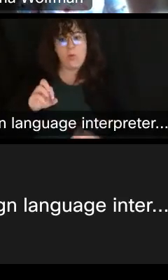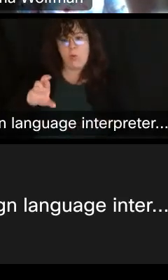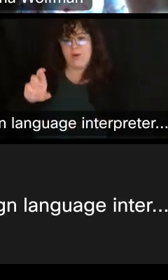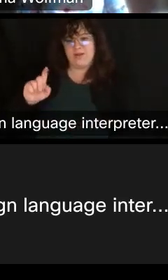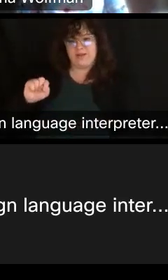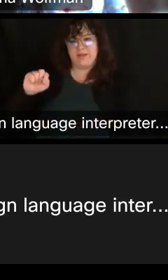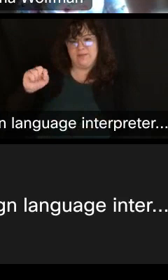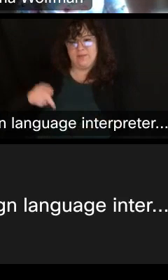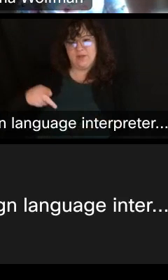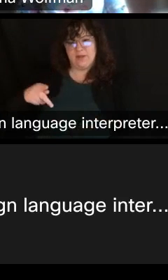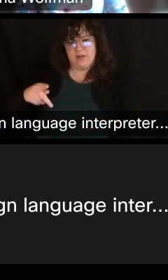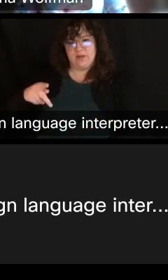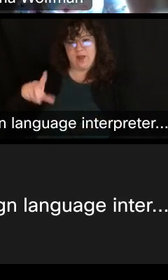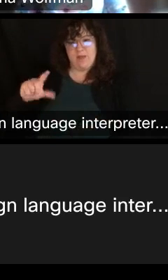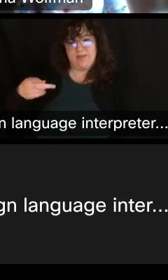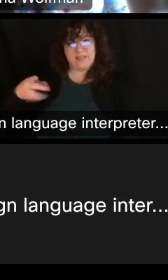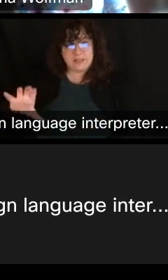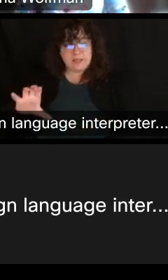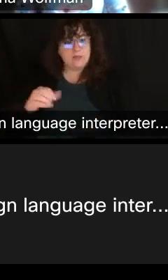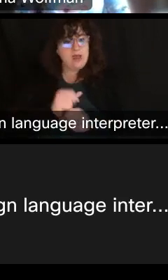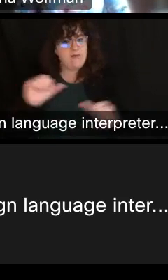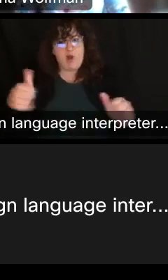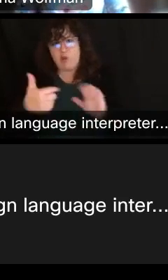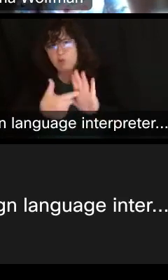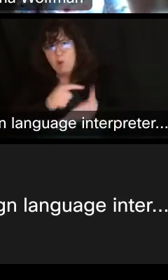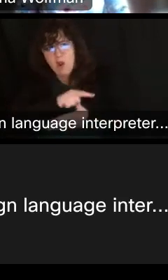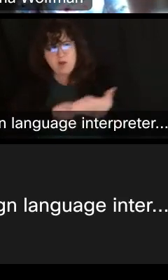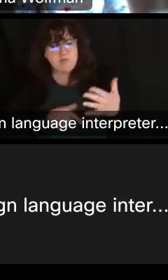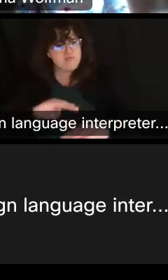and all other requirements are met, they can sign these placement agreements while these